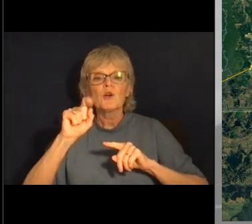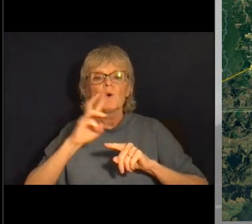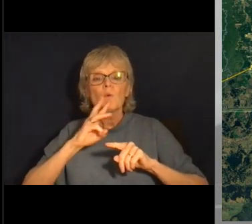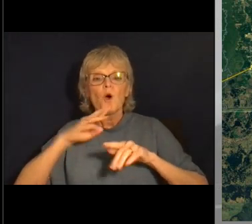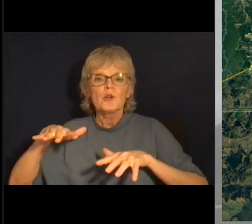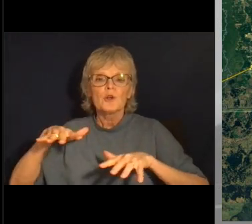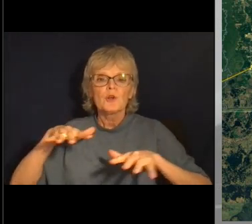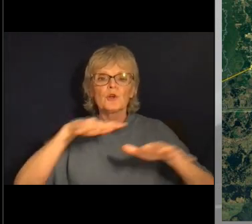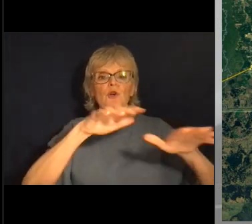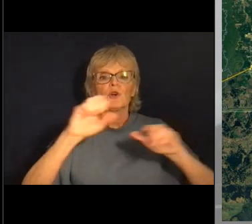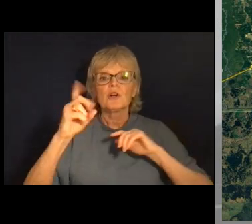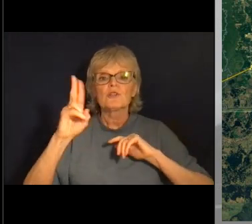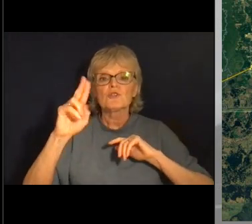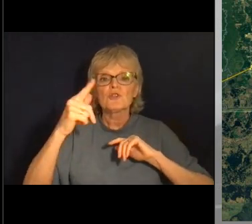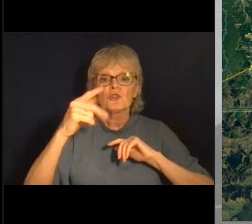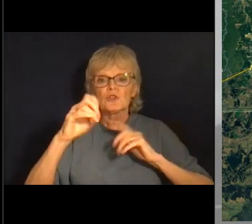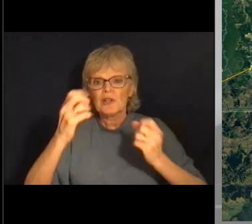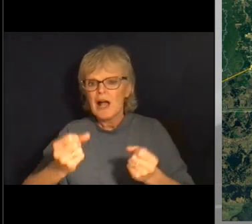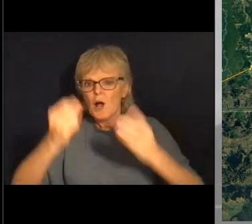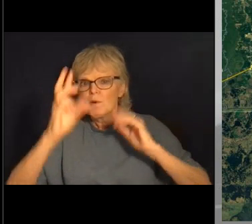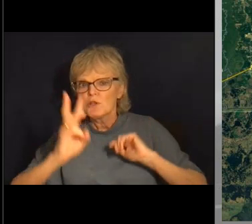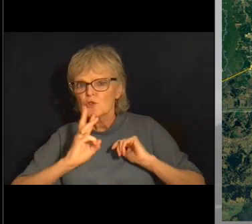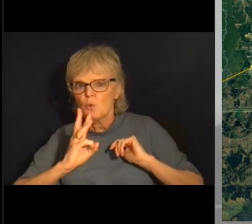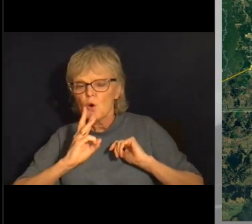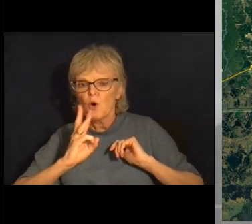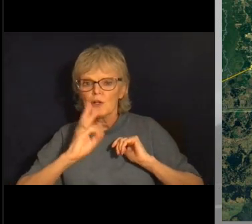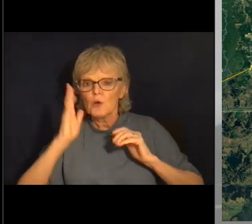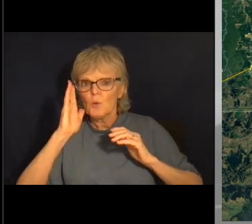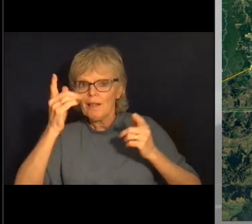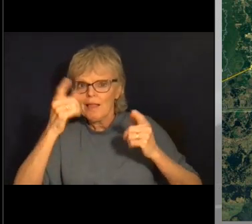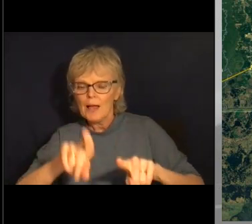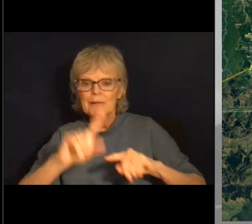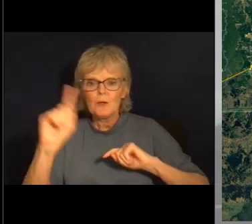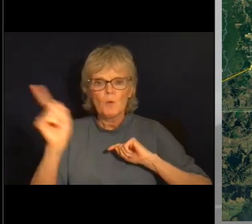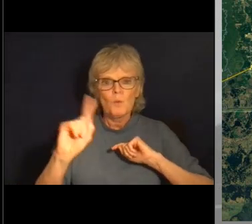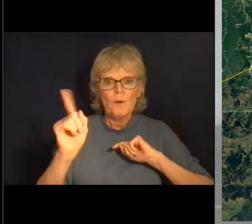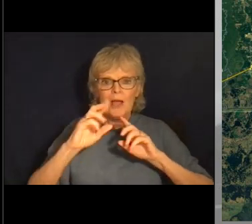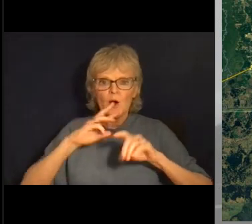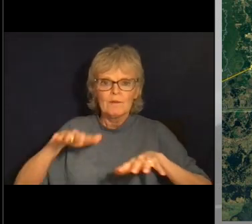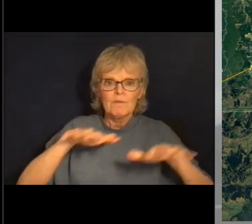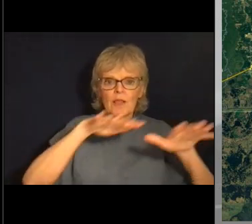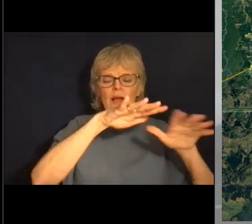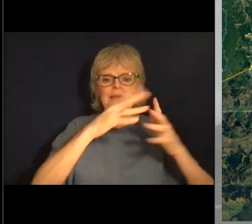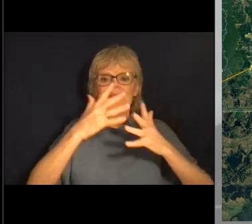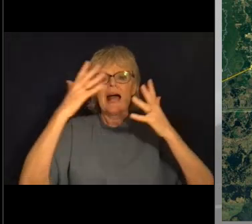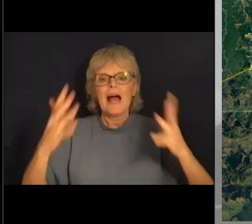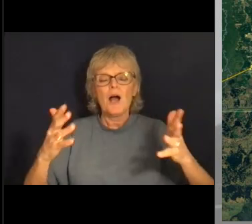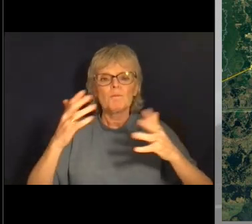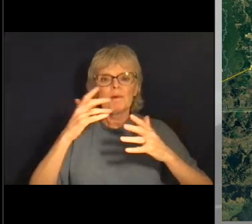trying to figure out how much water there's going to be and where it's going to go. What sort of debris damage do we think is going to happen? Where's that going to go?